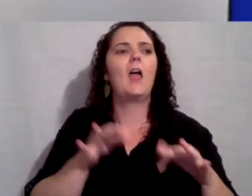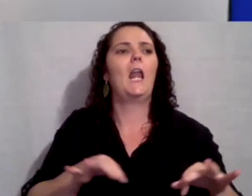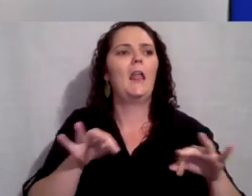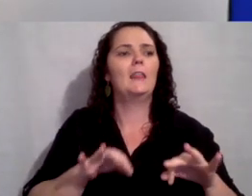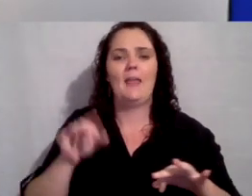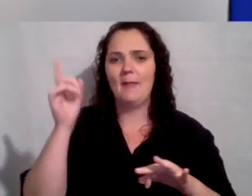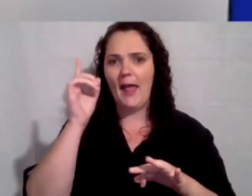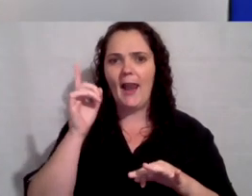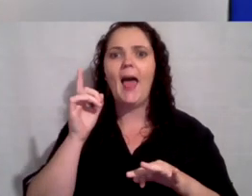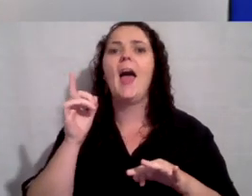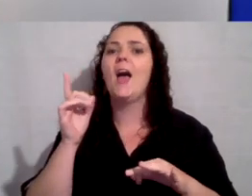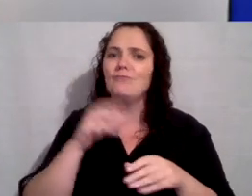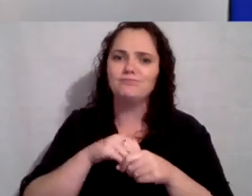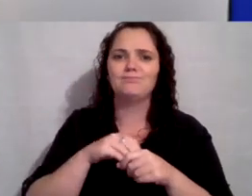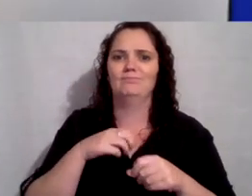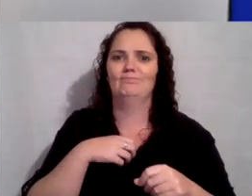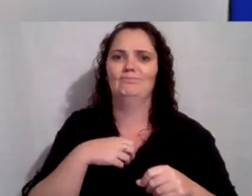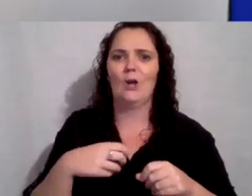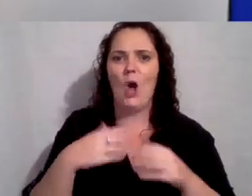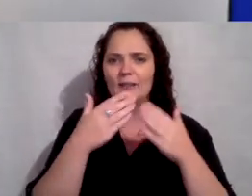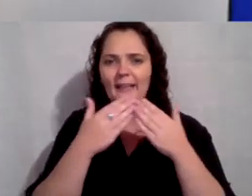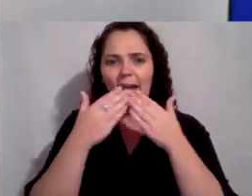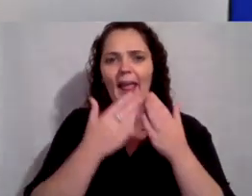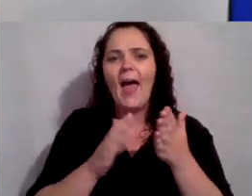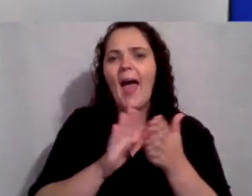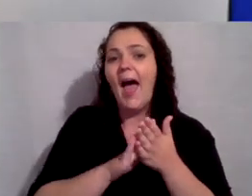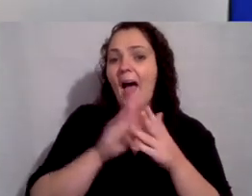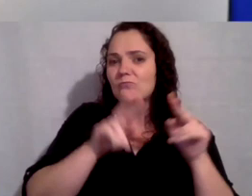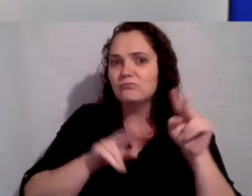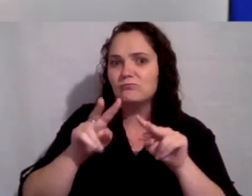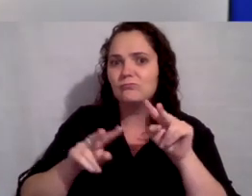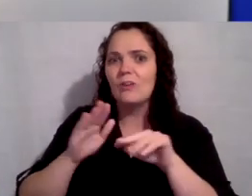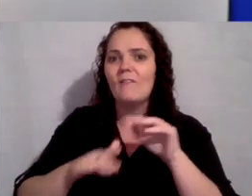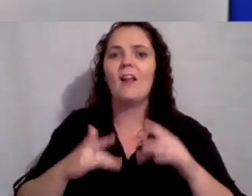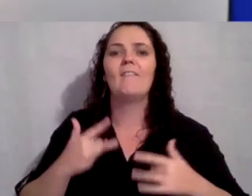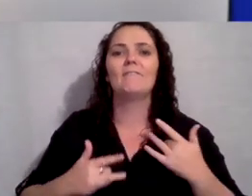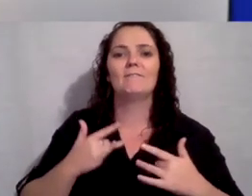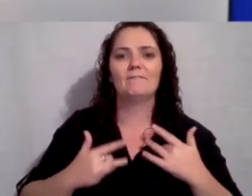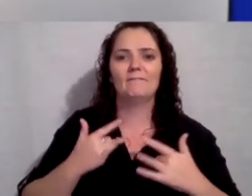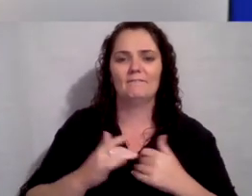built right into the practice and study of life drawing. And tonight for Unruly Bodies, we're going to deal specifically with a topic